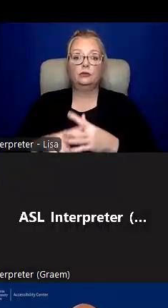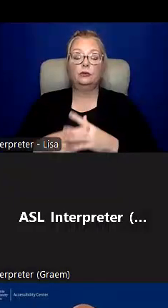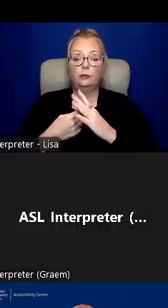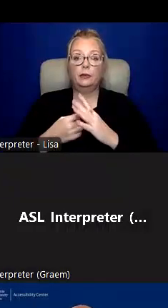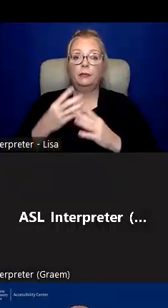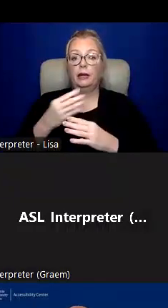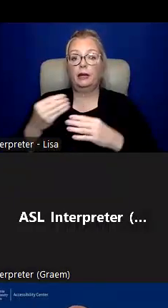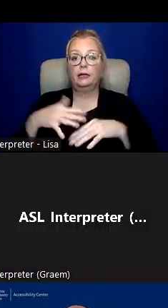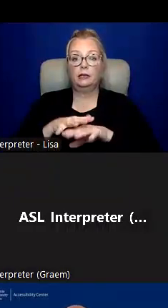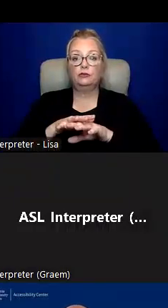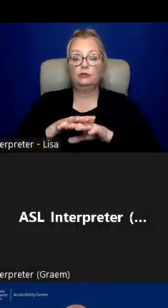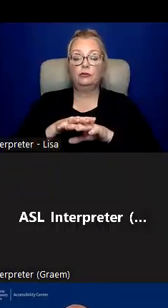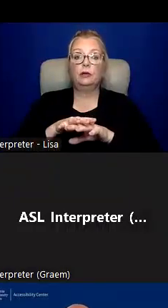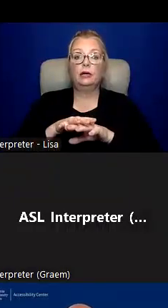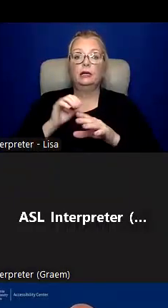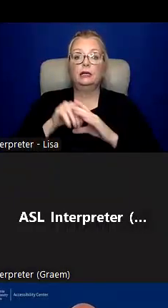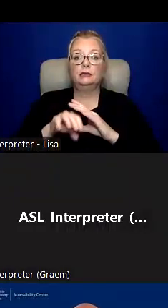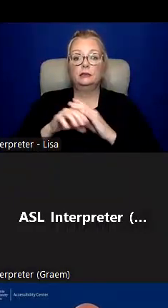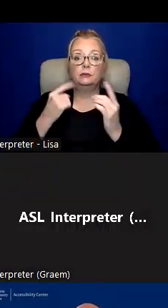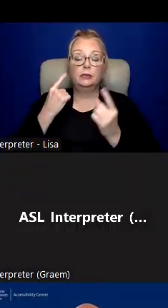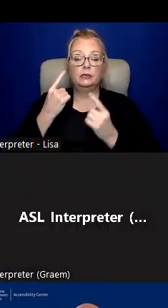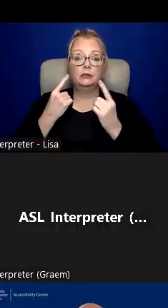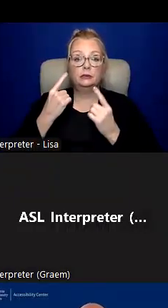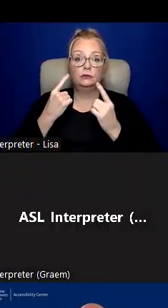accessibility considerations into the various processes